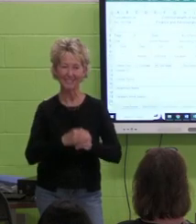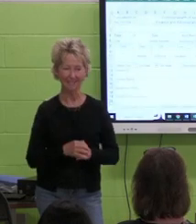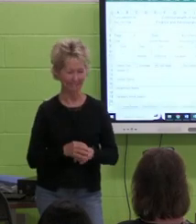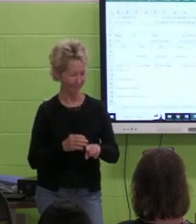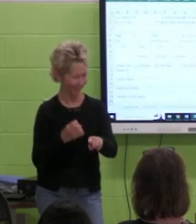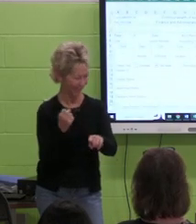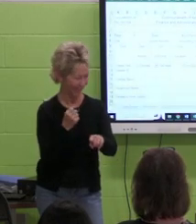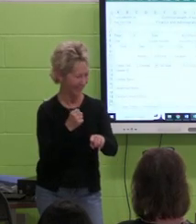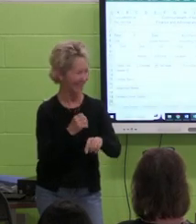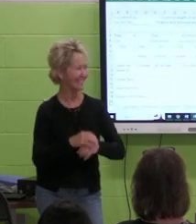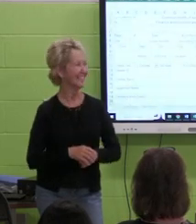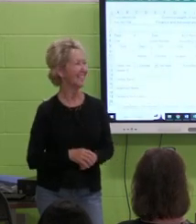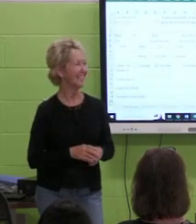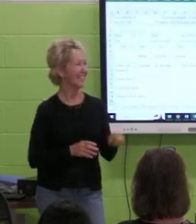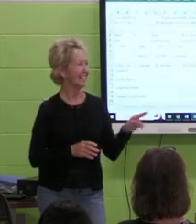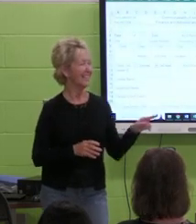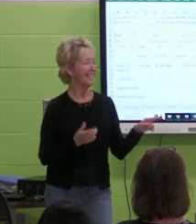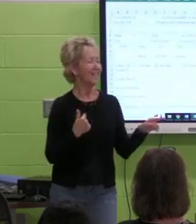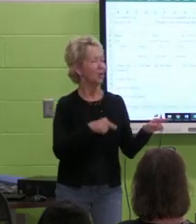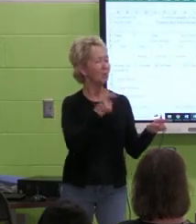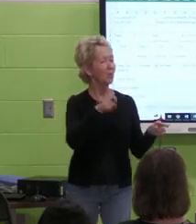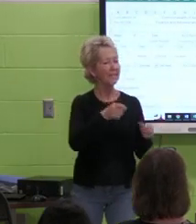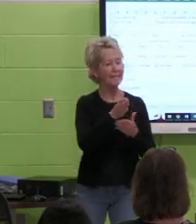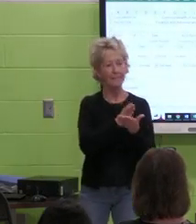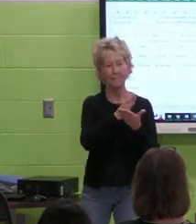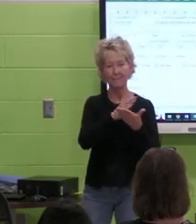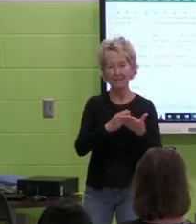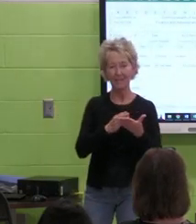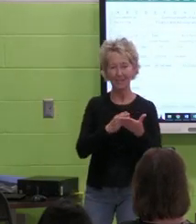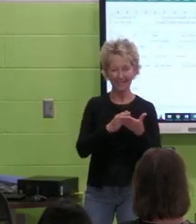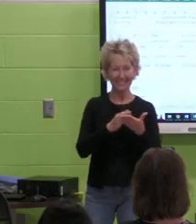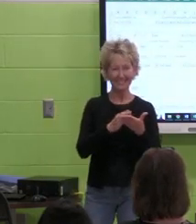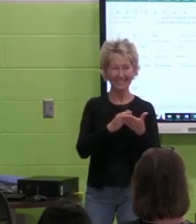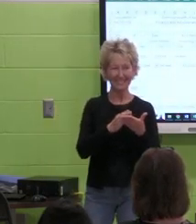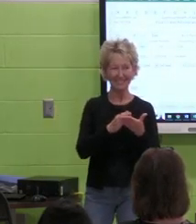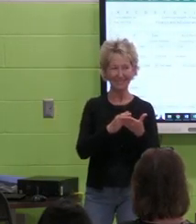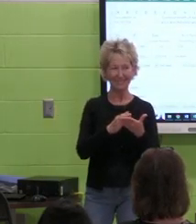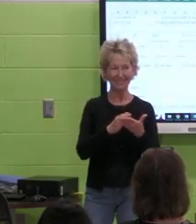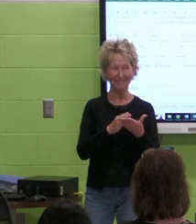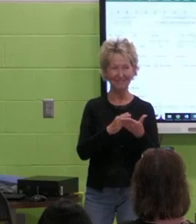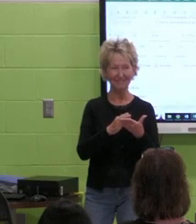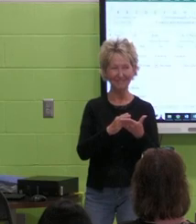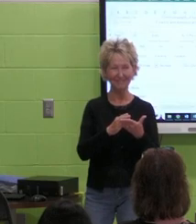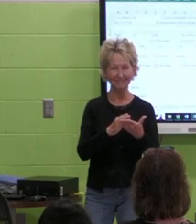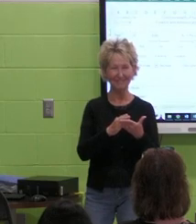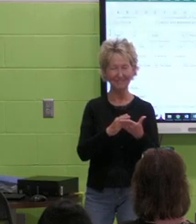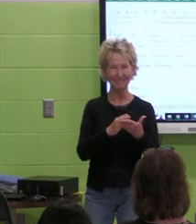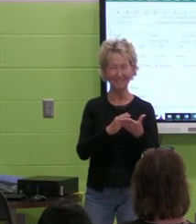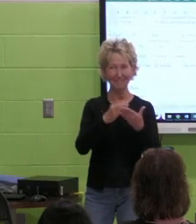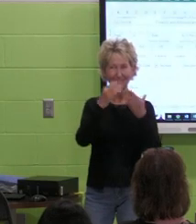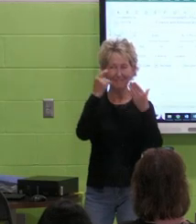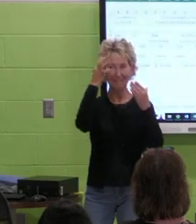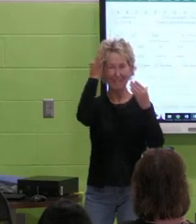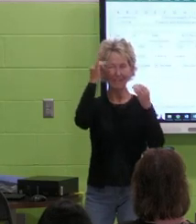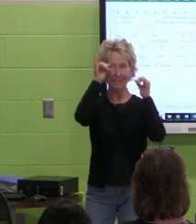so but but we are because we need a budget yeah my hair's going to be on fire go back Frankfort